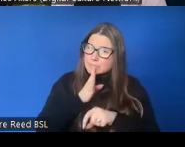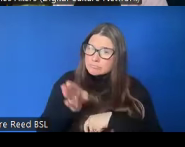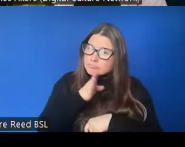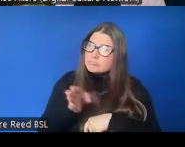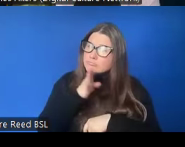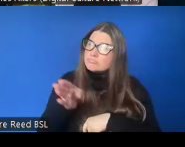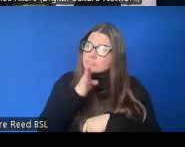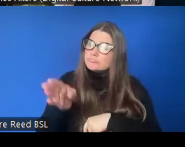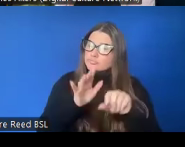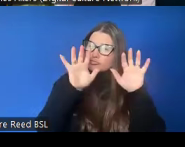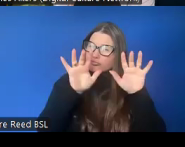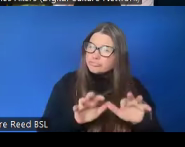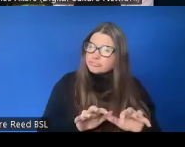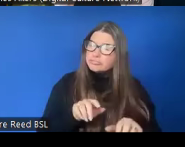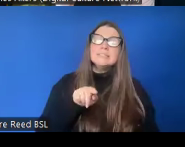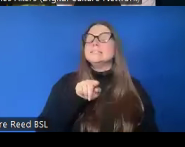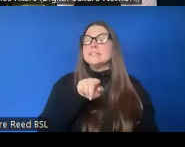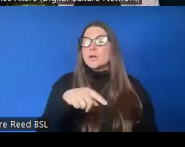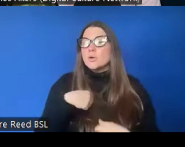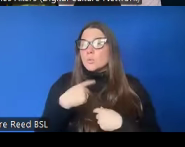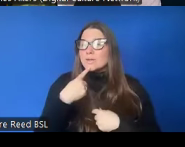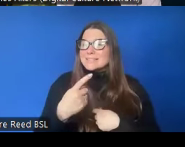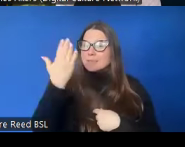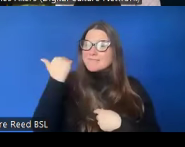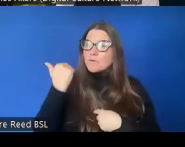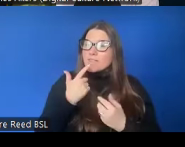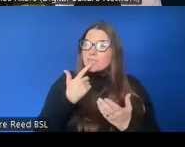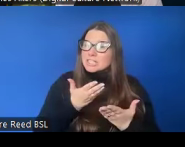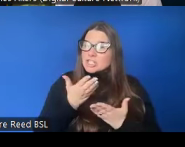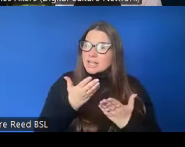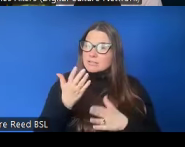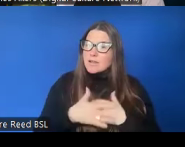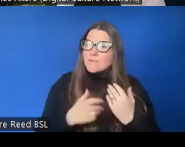We mentioned earlier on in the chat about understanding audiences and demographic data.